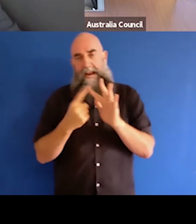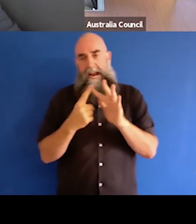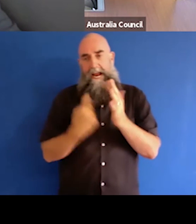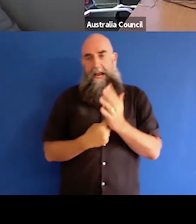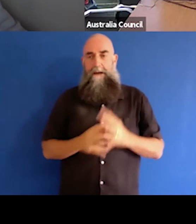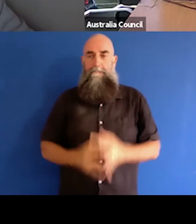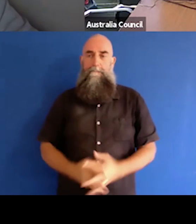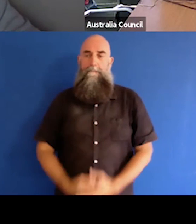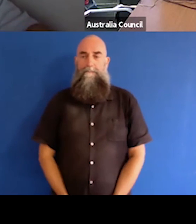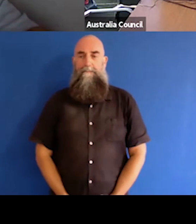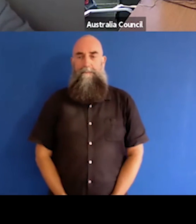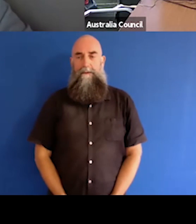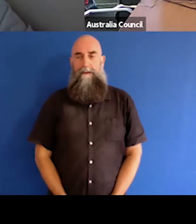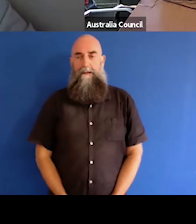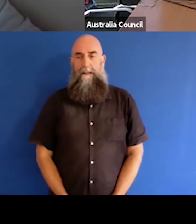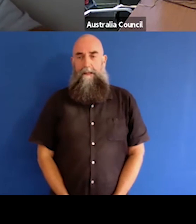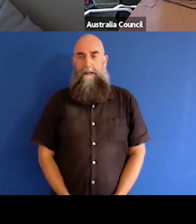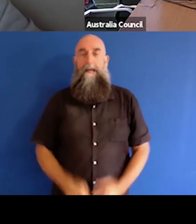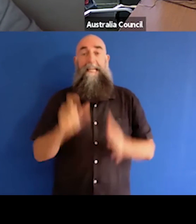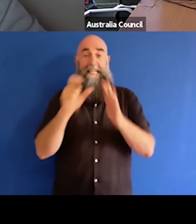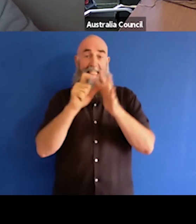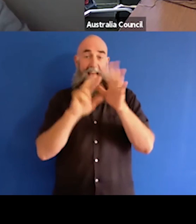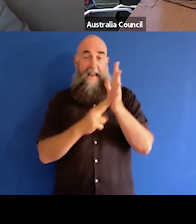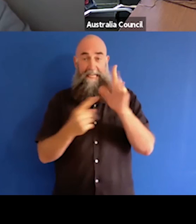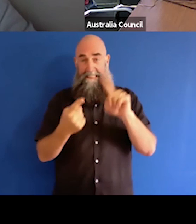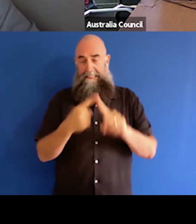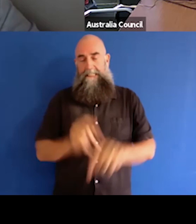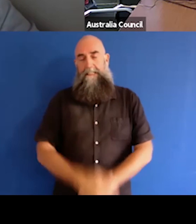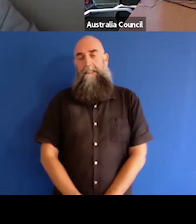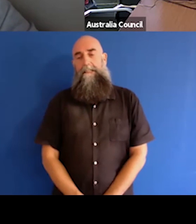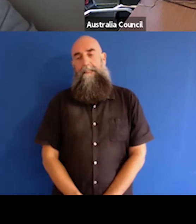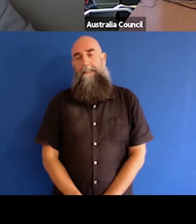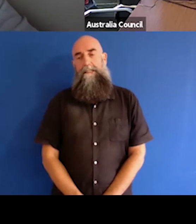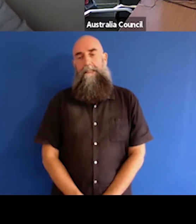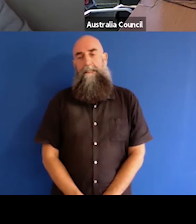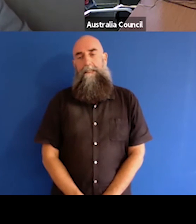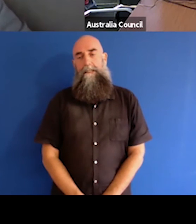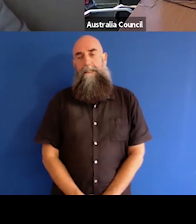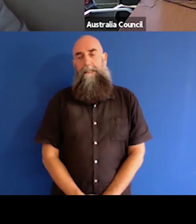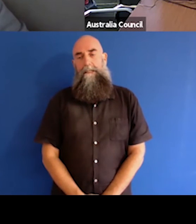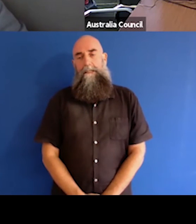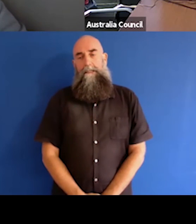I have done a couple of these similar presentations before and sometimes I